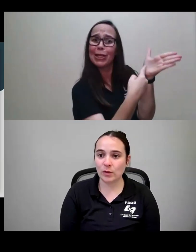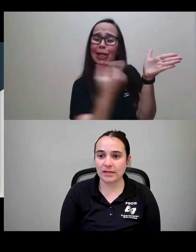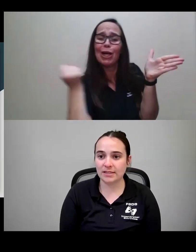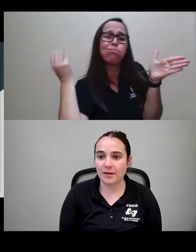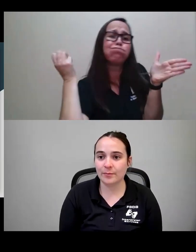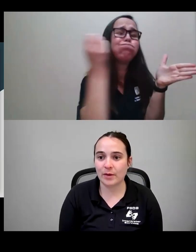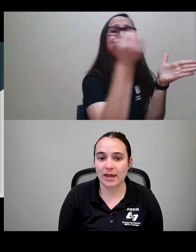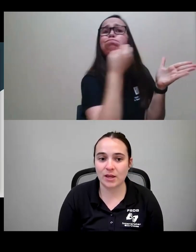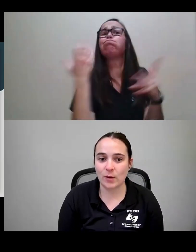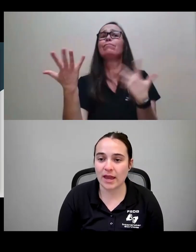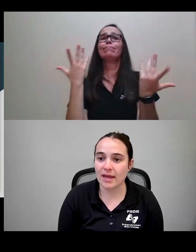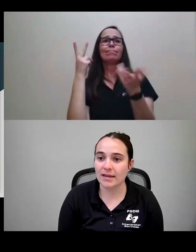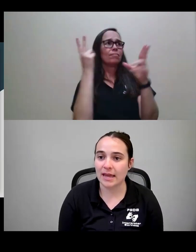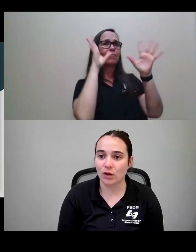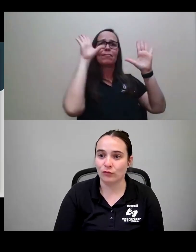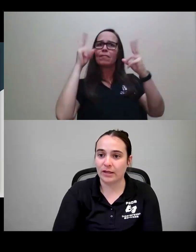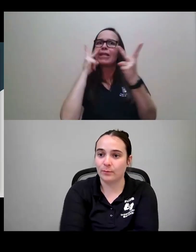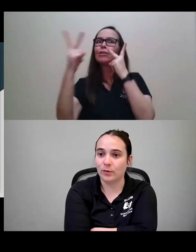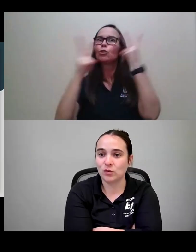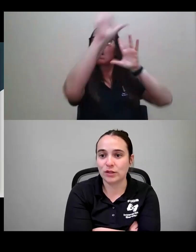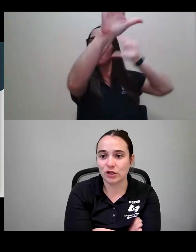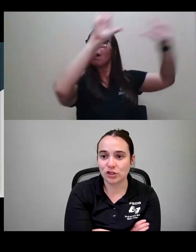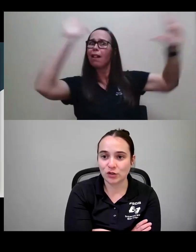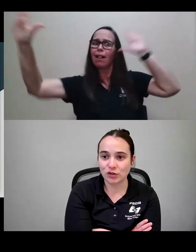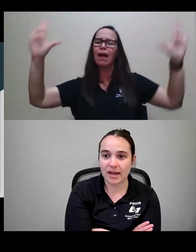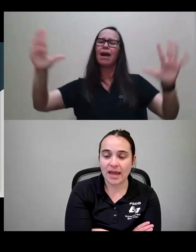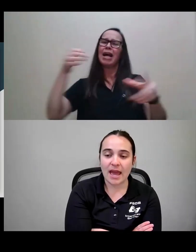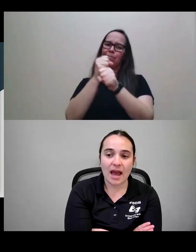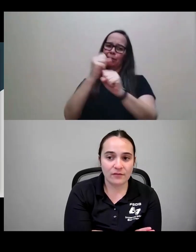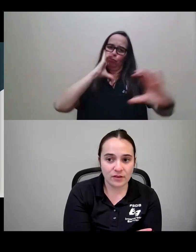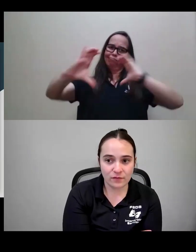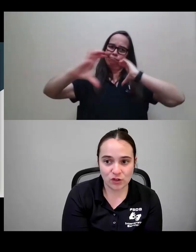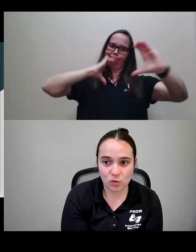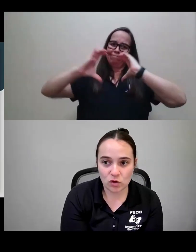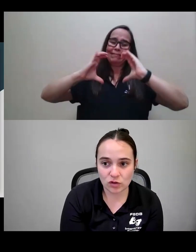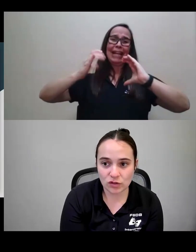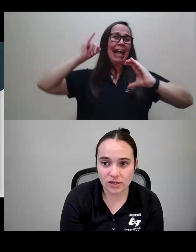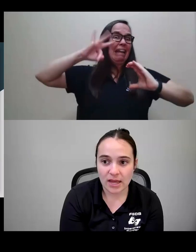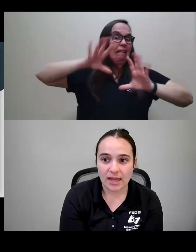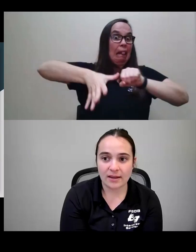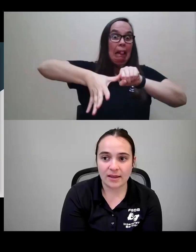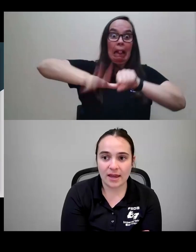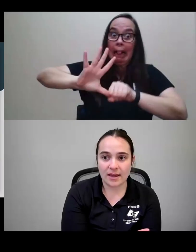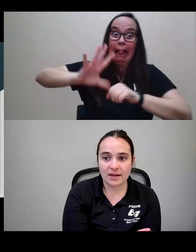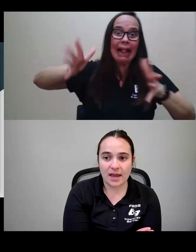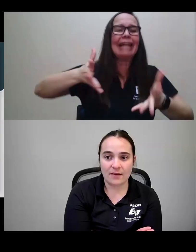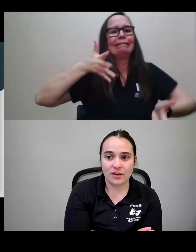bilingualism by going ahead and reading books with their children, having visuals, and again